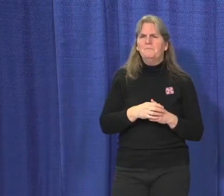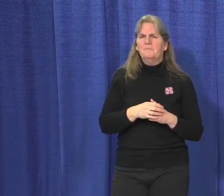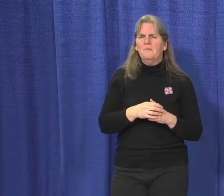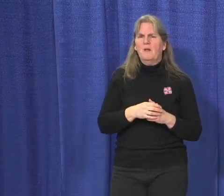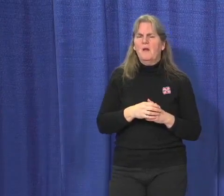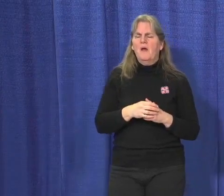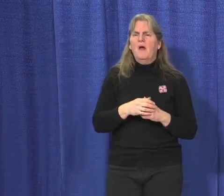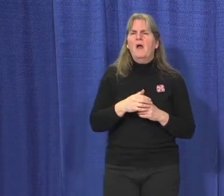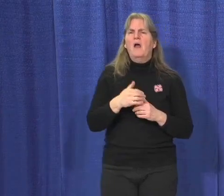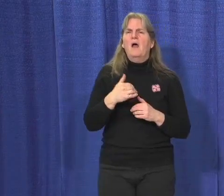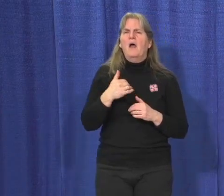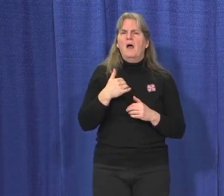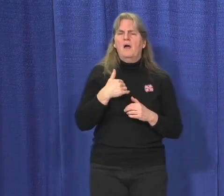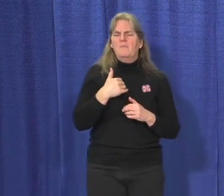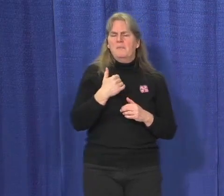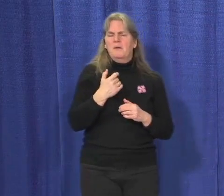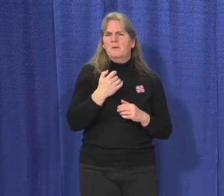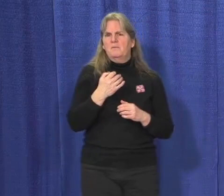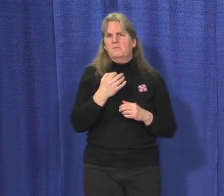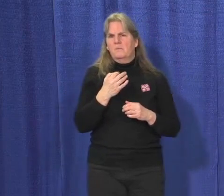I can talk more in future